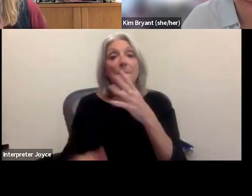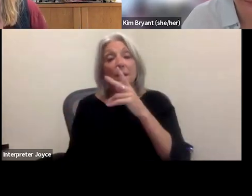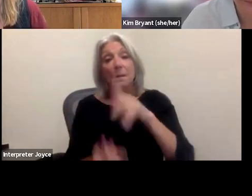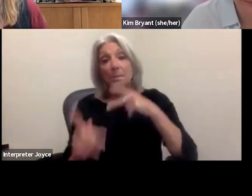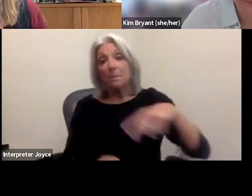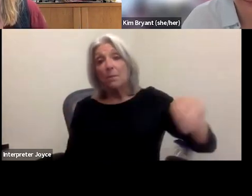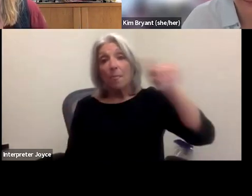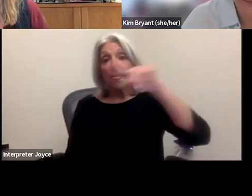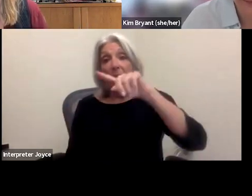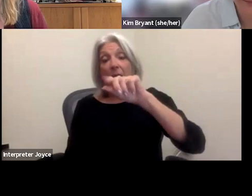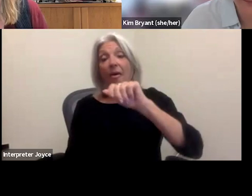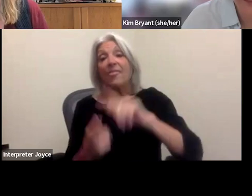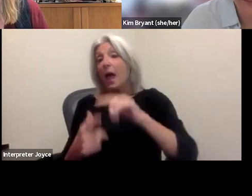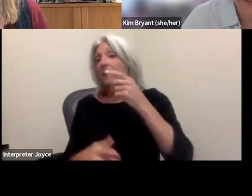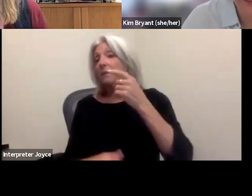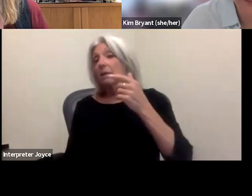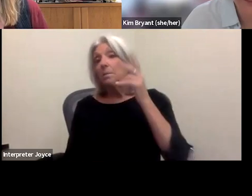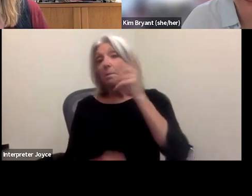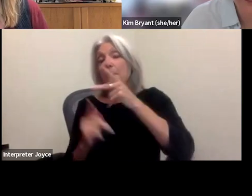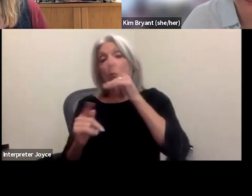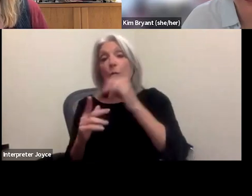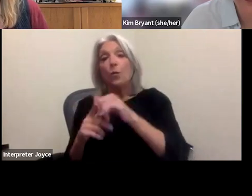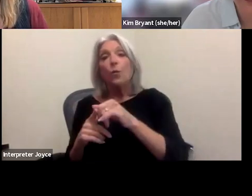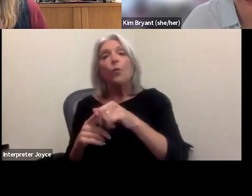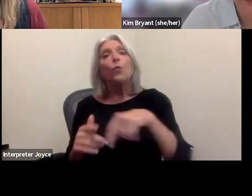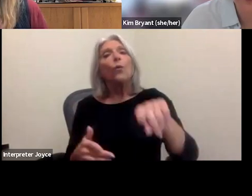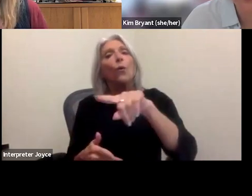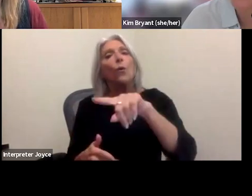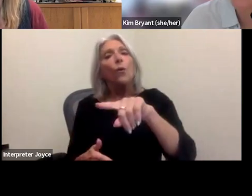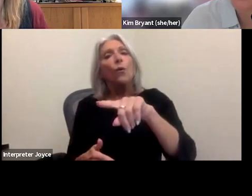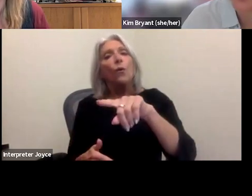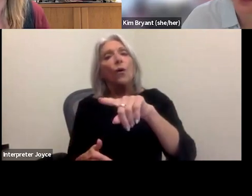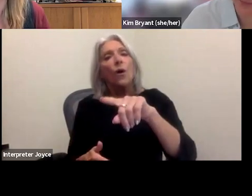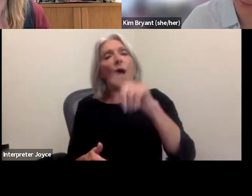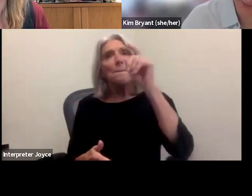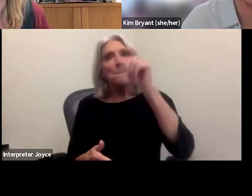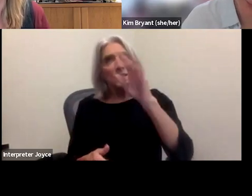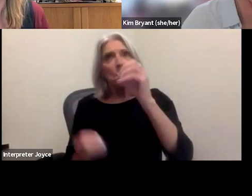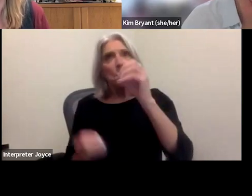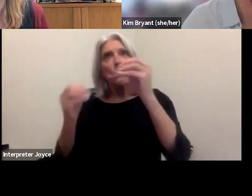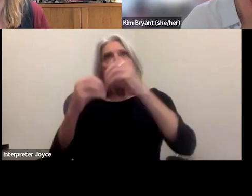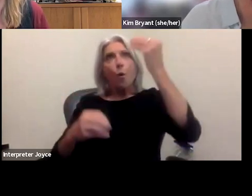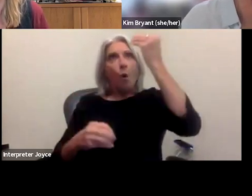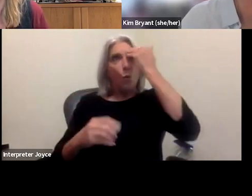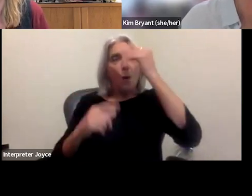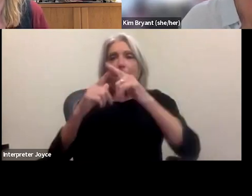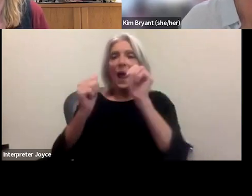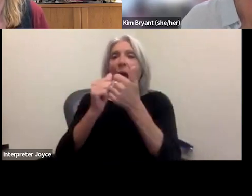means that we're aware of structural factors that mean--